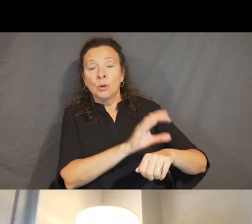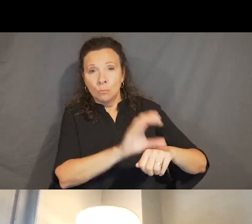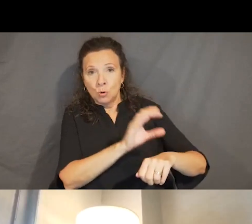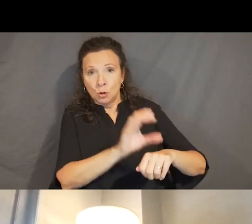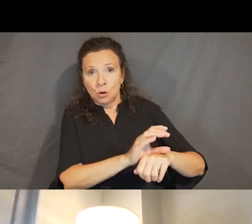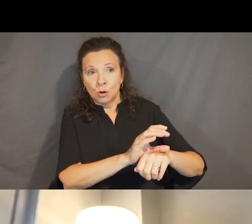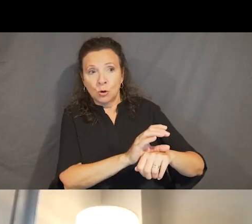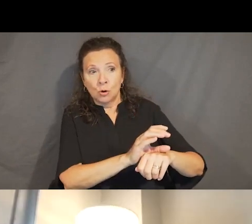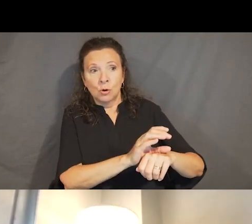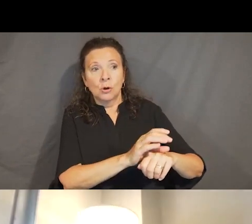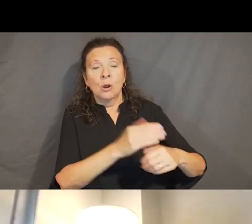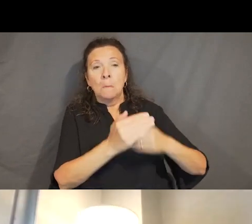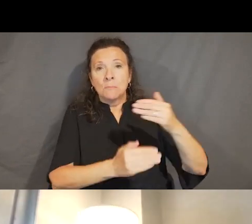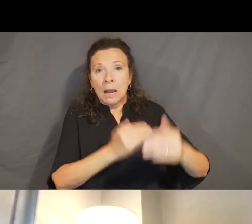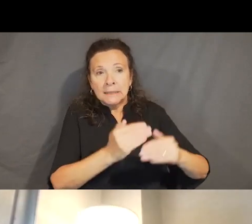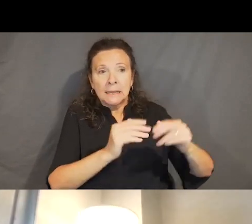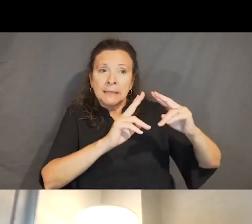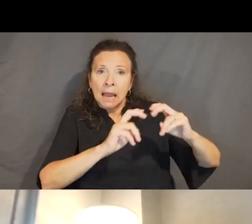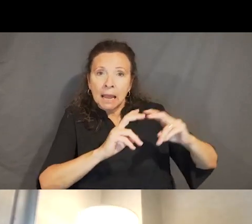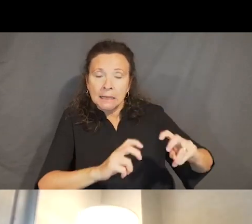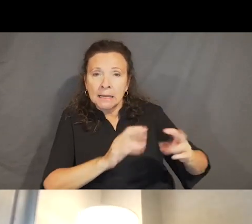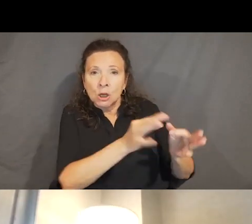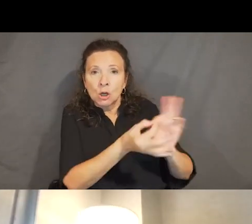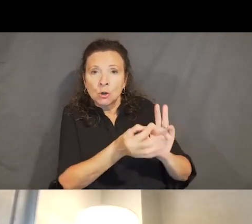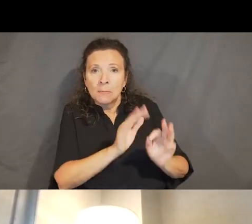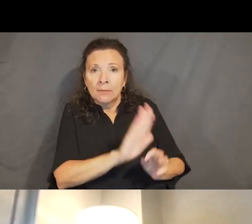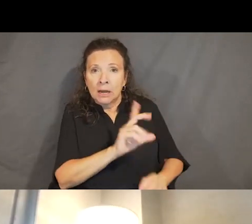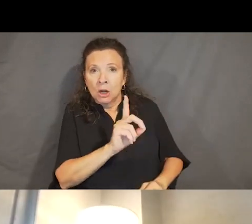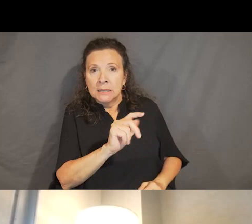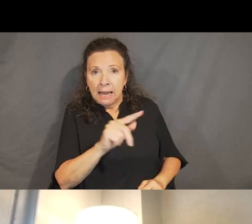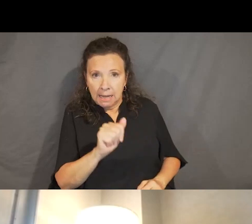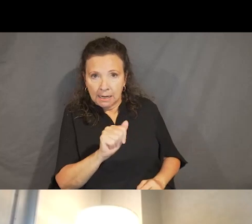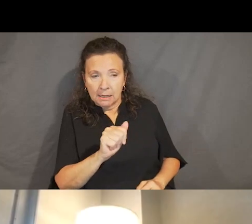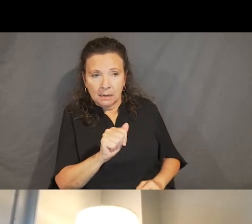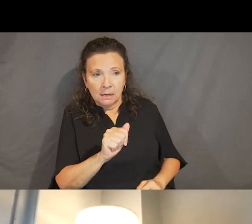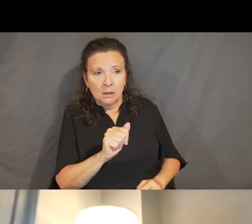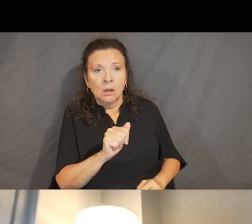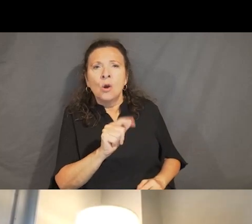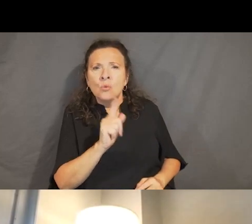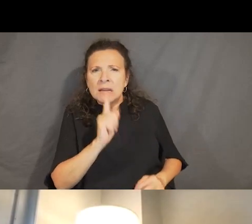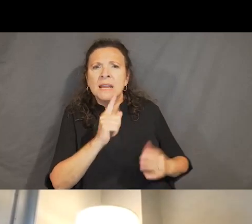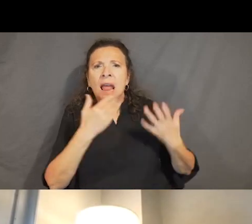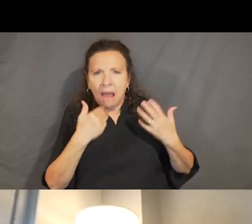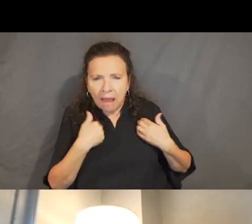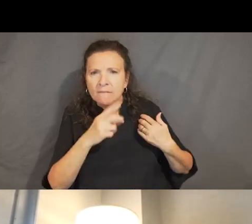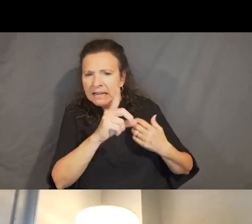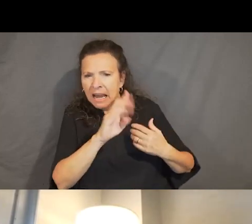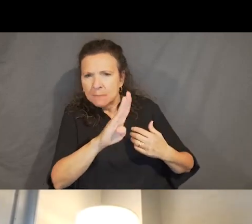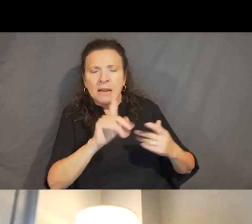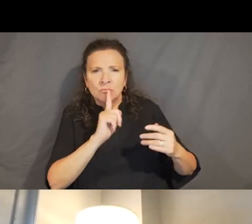analyzing, and interpreting data, in many cases using a very structured database, curated and